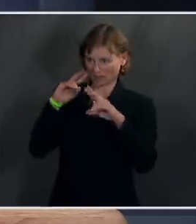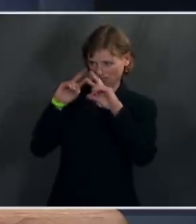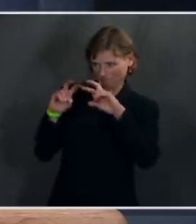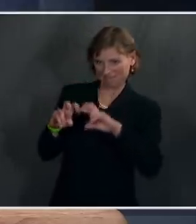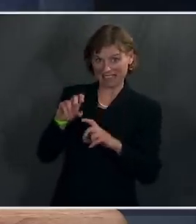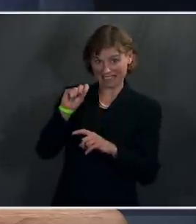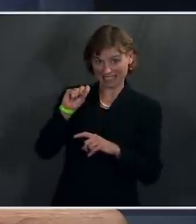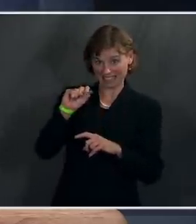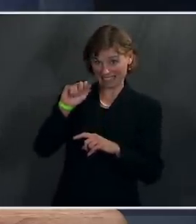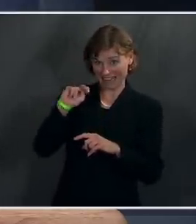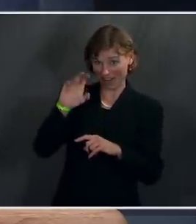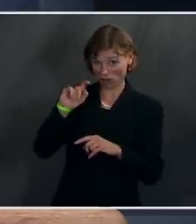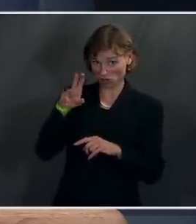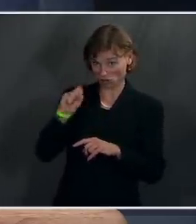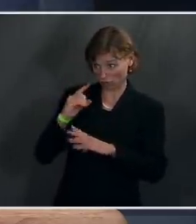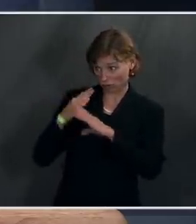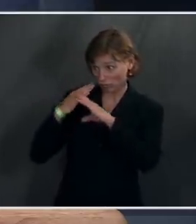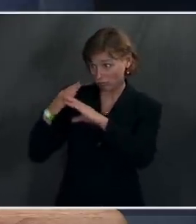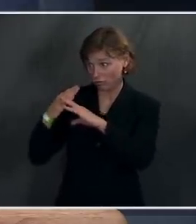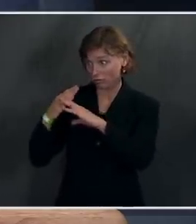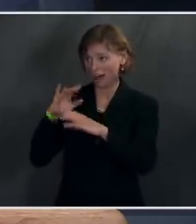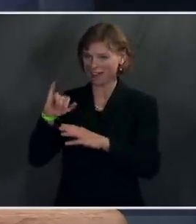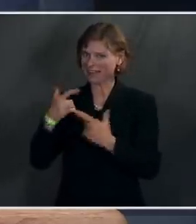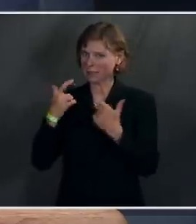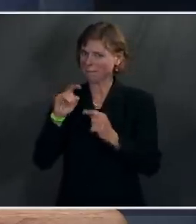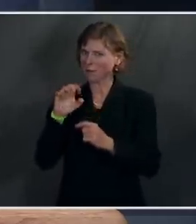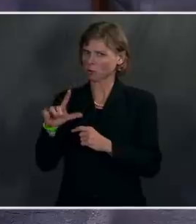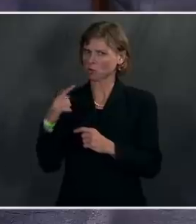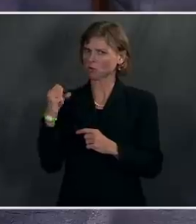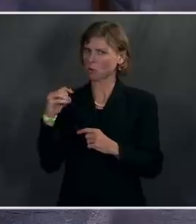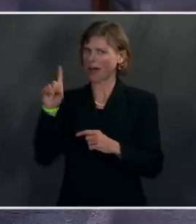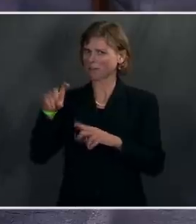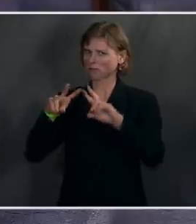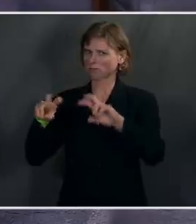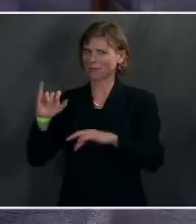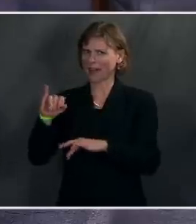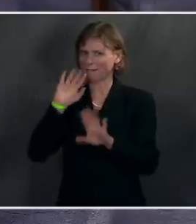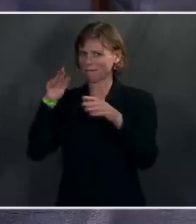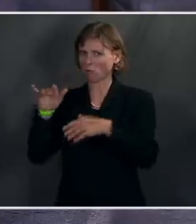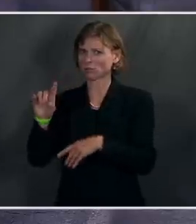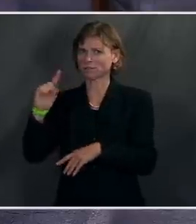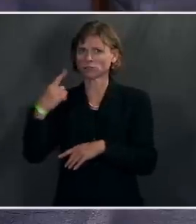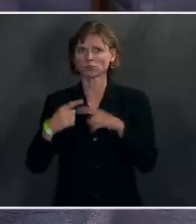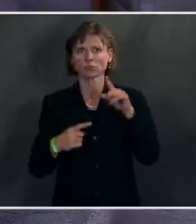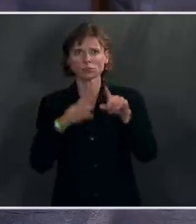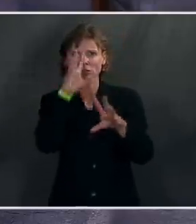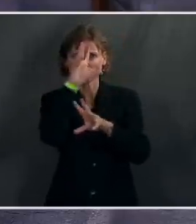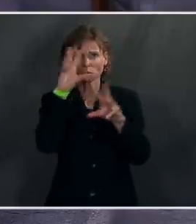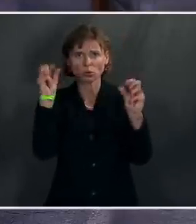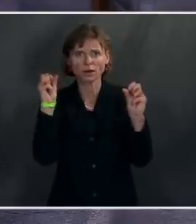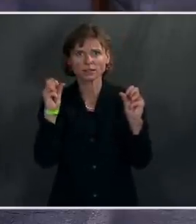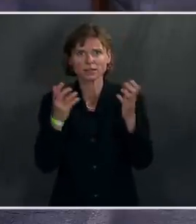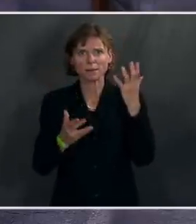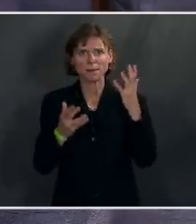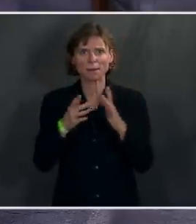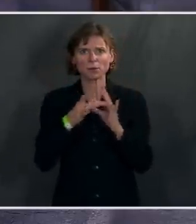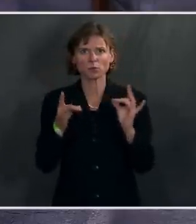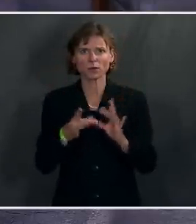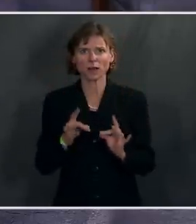And I think that would be the one I would focus on at this point in time. The Press: We haven't heard the president -- we haven't seen a readout of the president talking to President Xi.